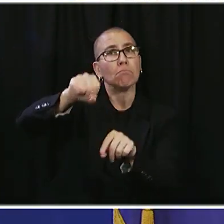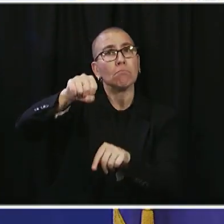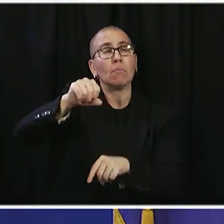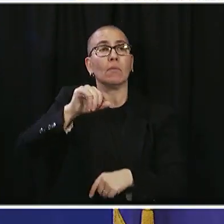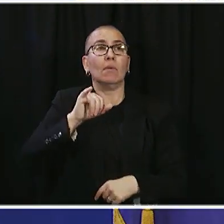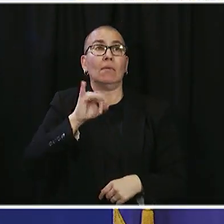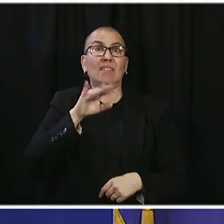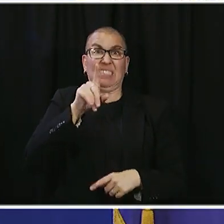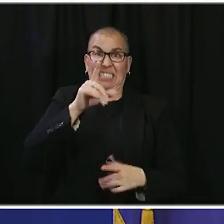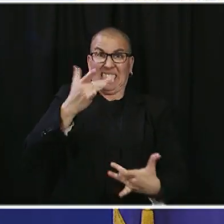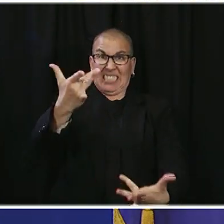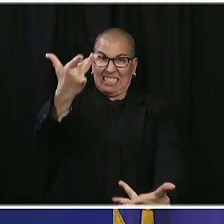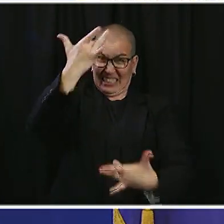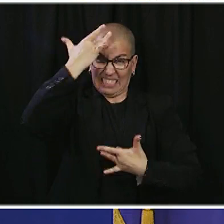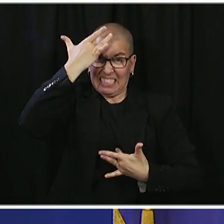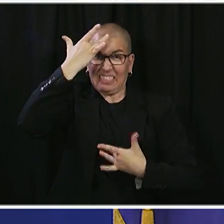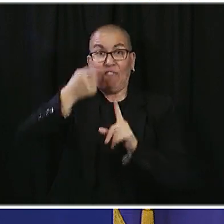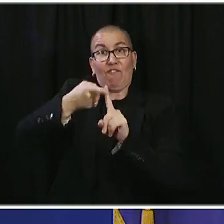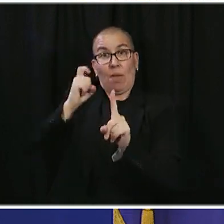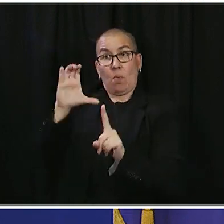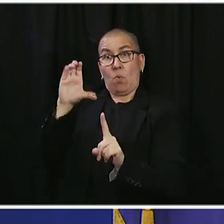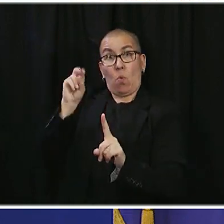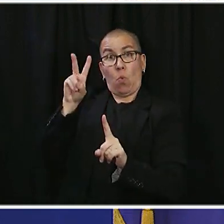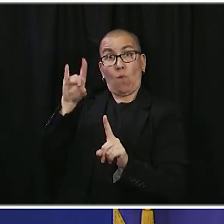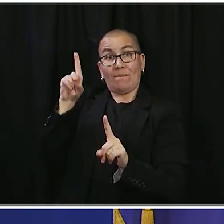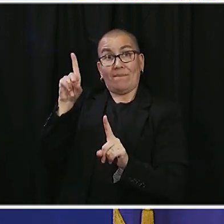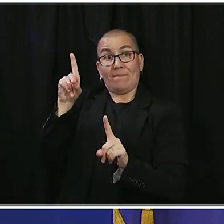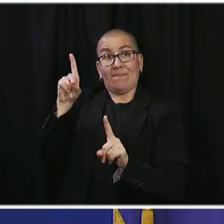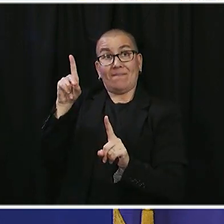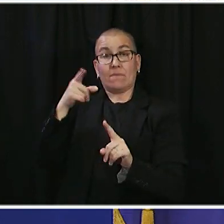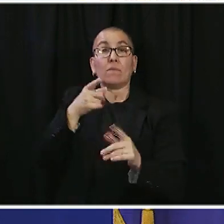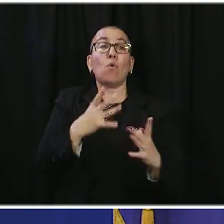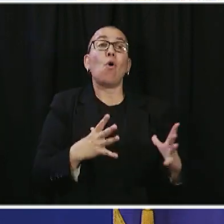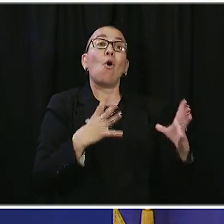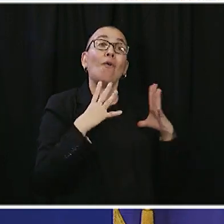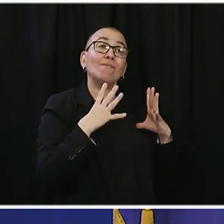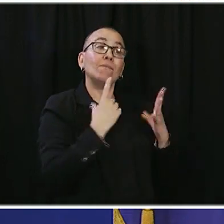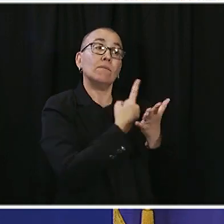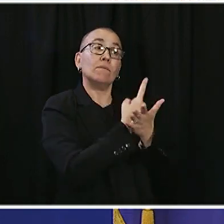LEAVE AND THINGS LIKE THAT, BUT AS GOVERNOR'S EXECUTIVE ORDER